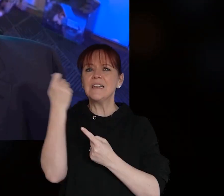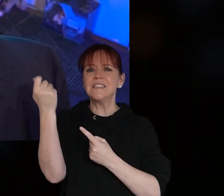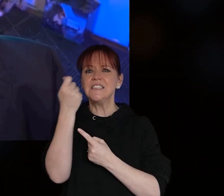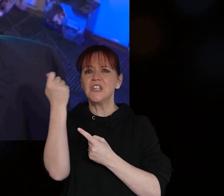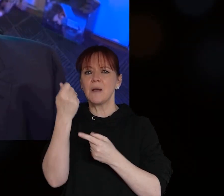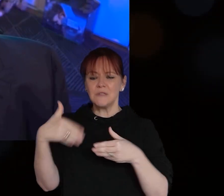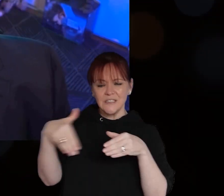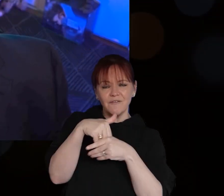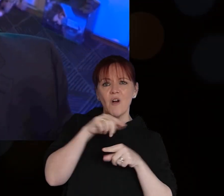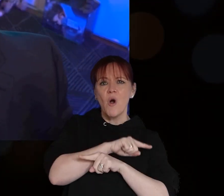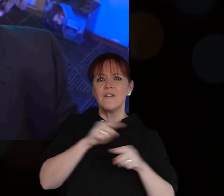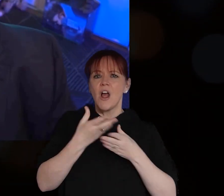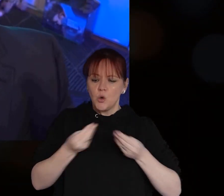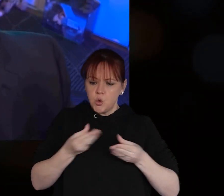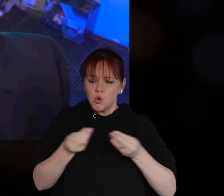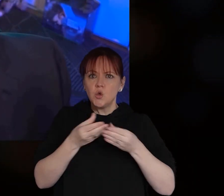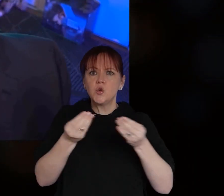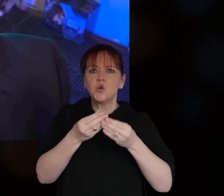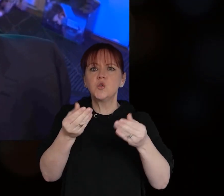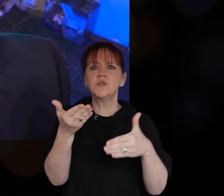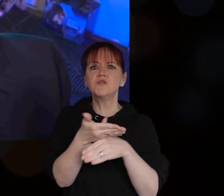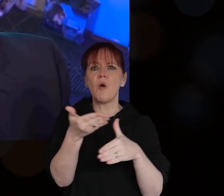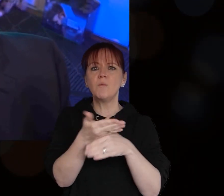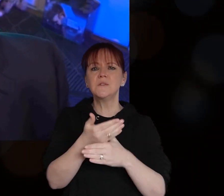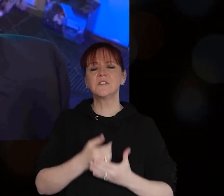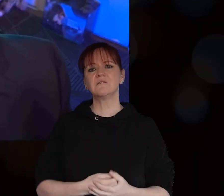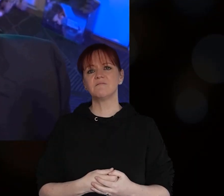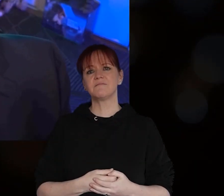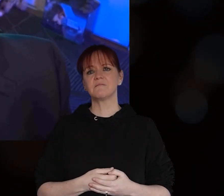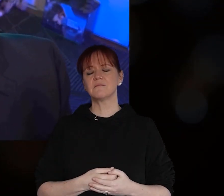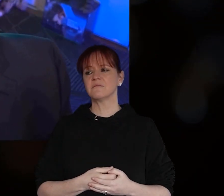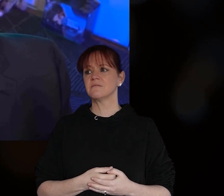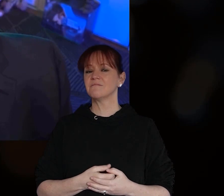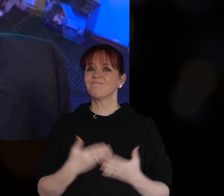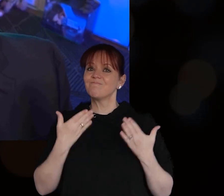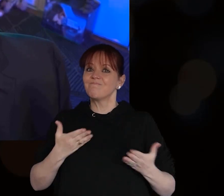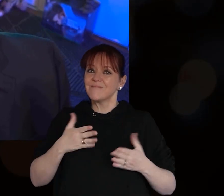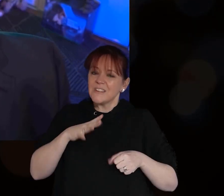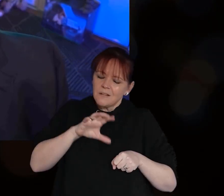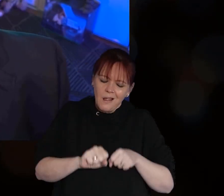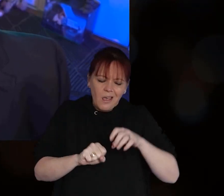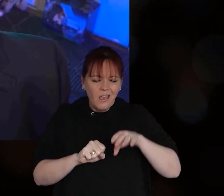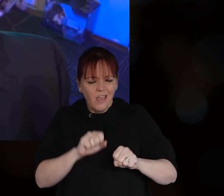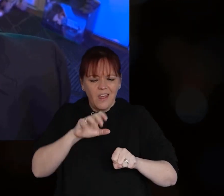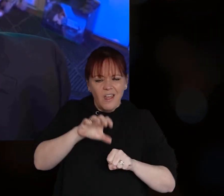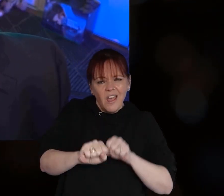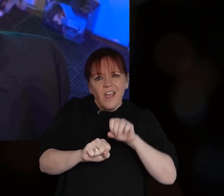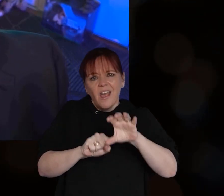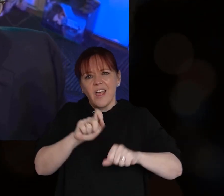Now, we aren't out of the woods just yet. We may even not for a while with...